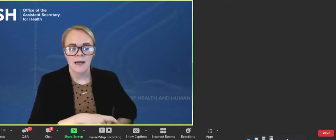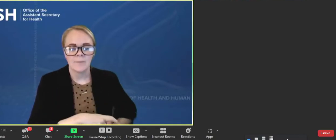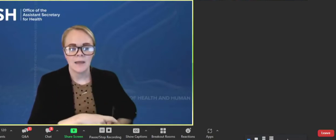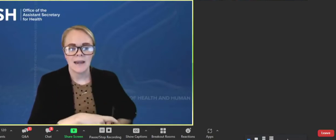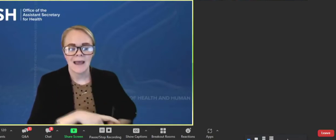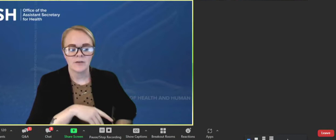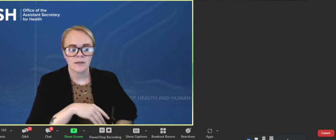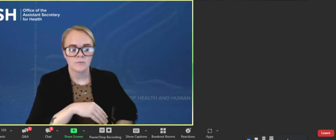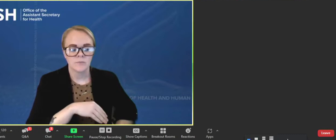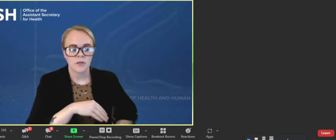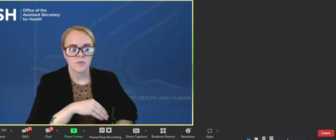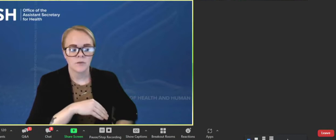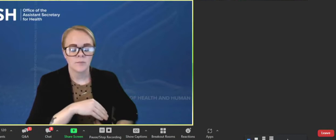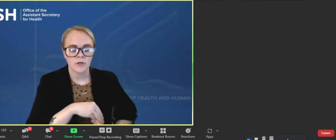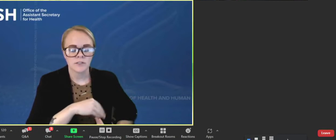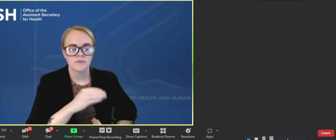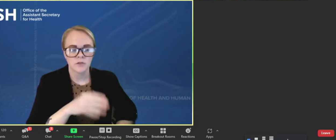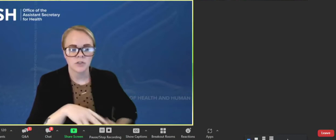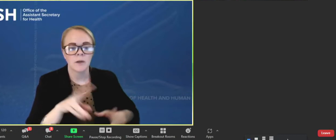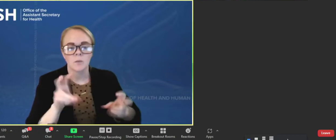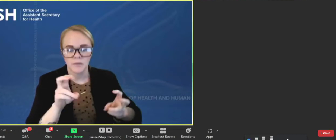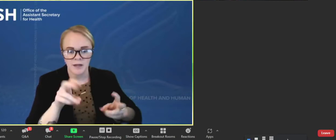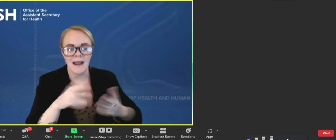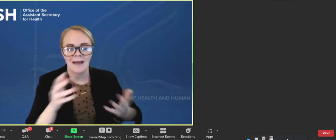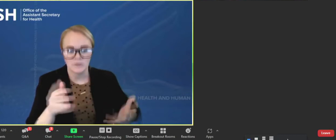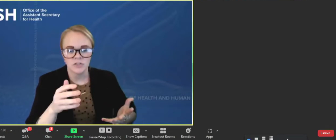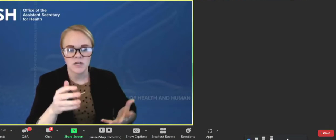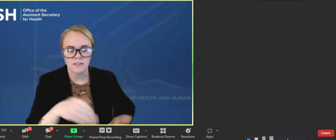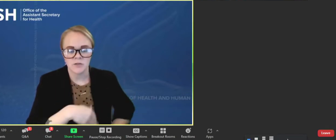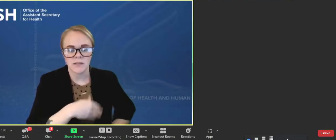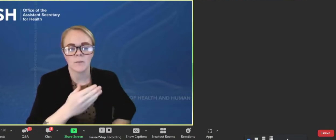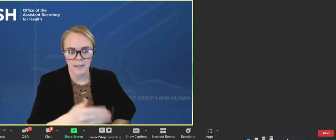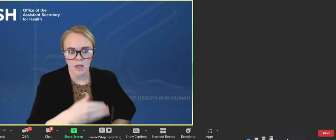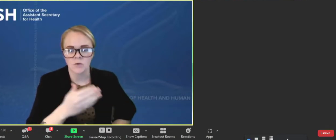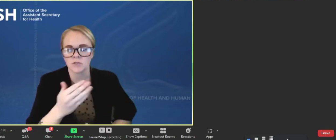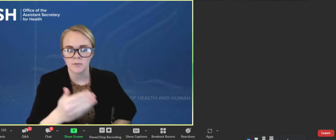and having the importance of folks knowing what their average is so that when they go